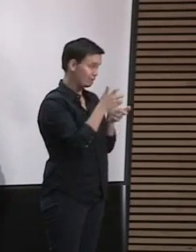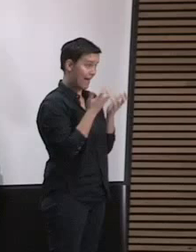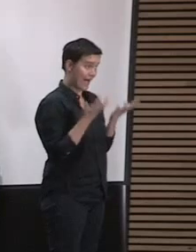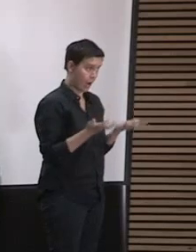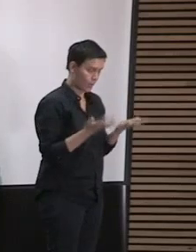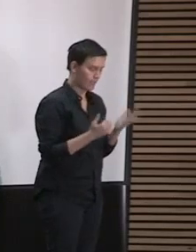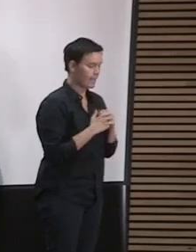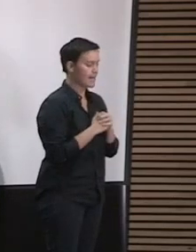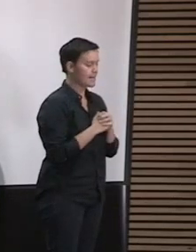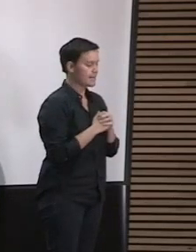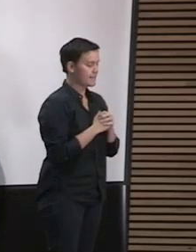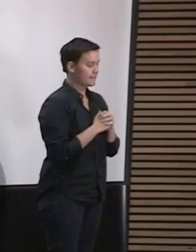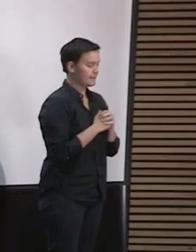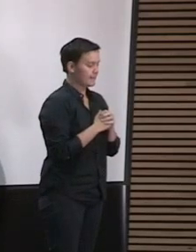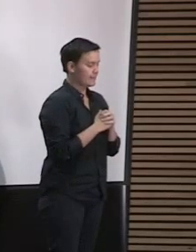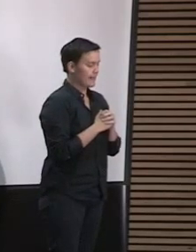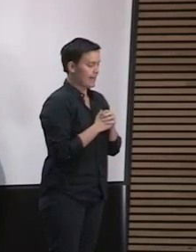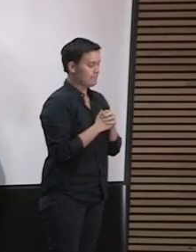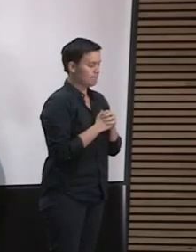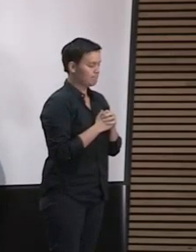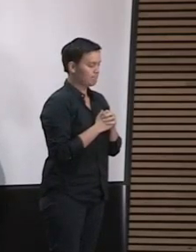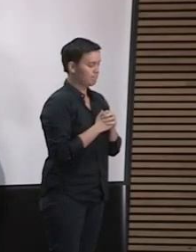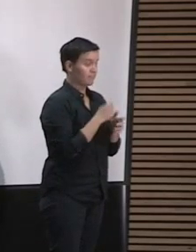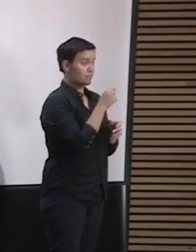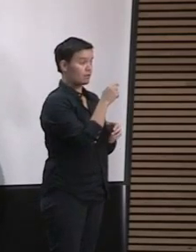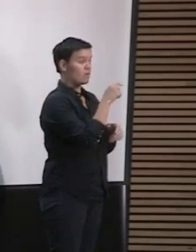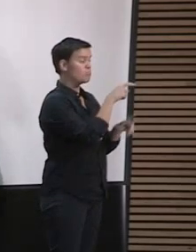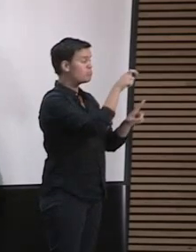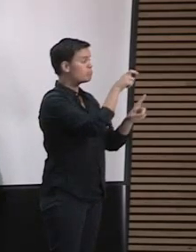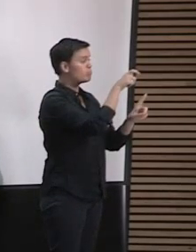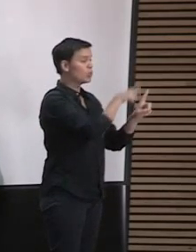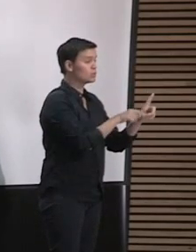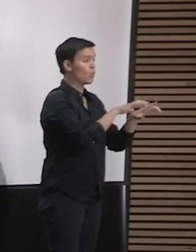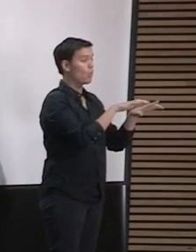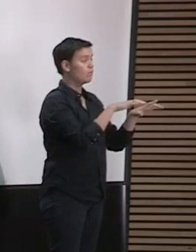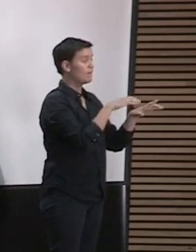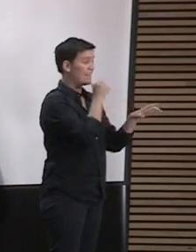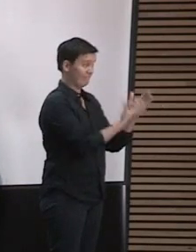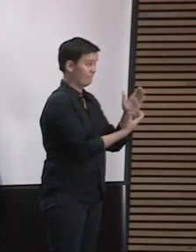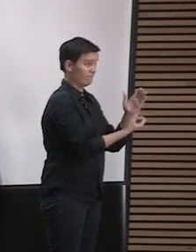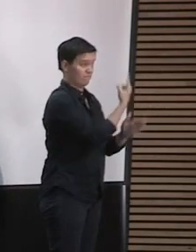Now we